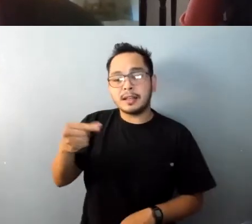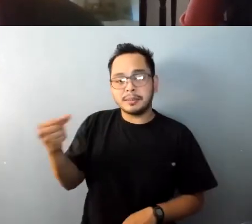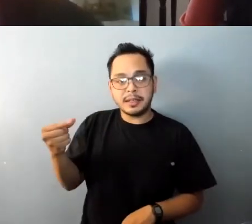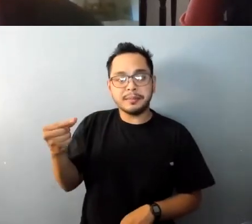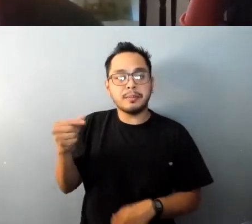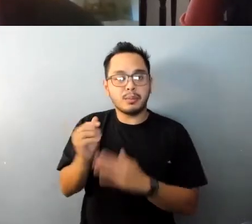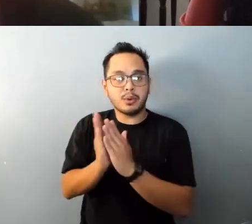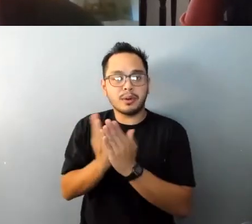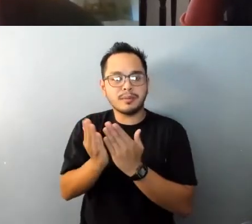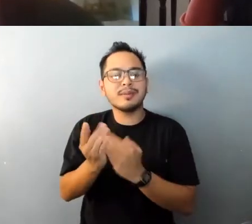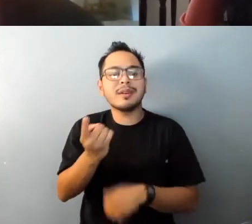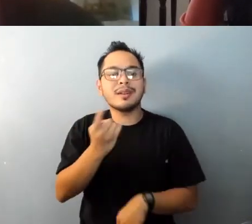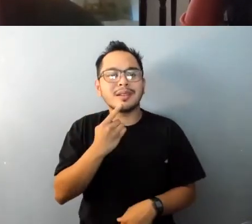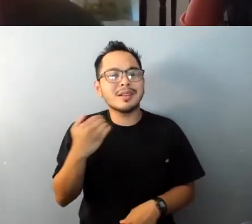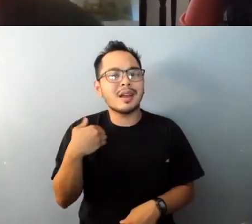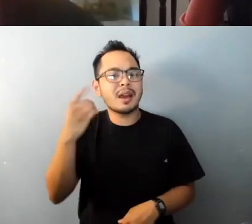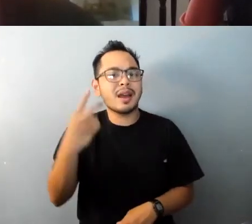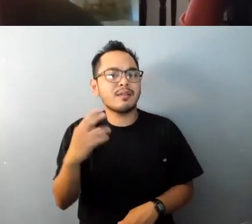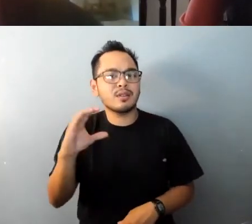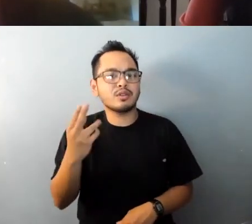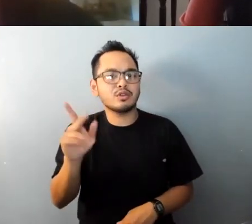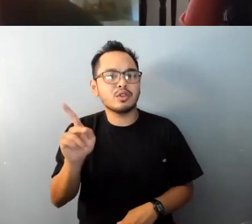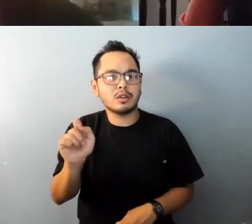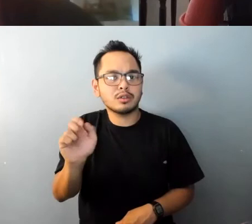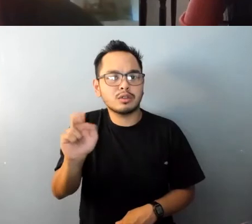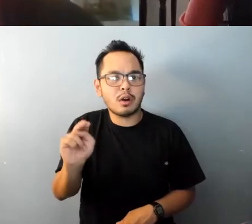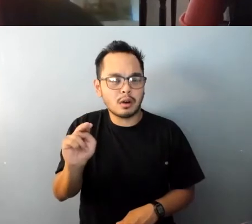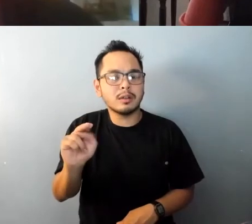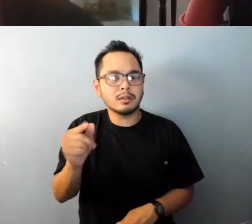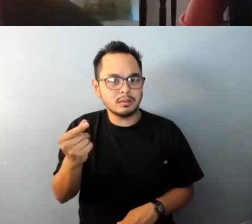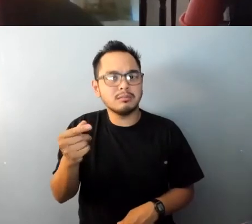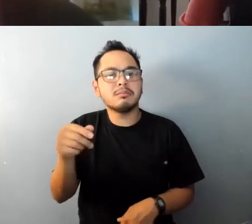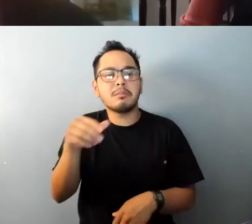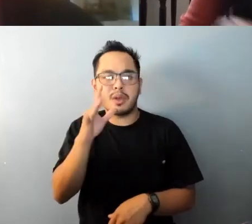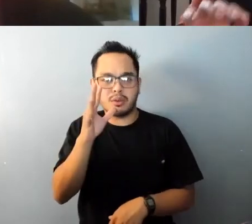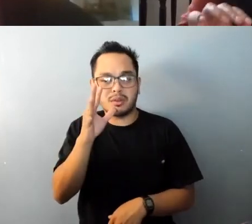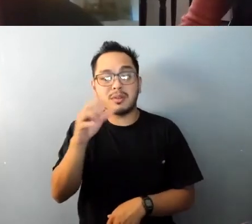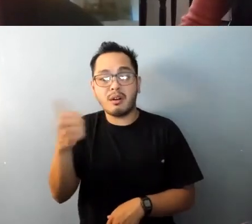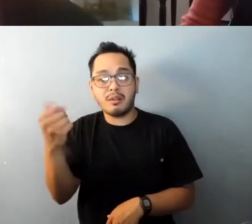(Name) mother whose other half is not white if I am remembering that correctly. And you